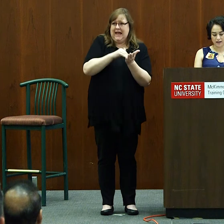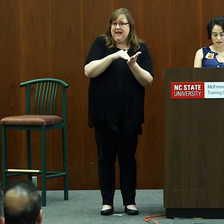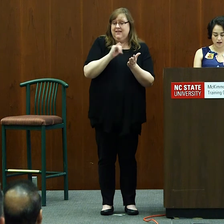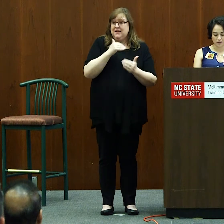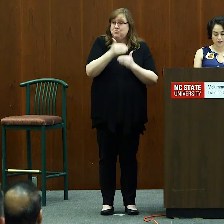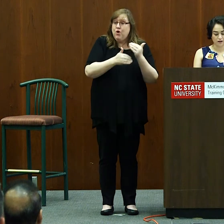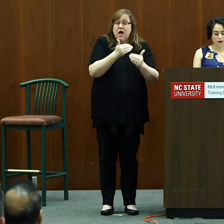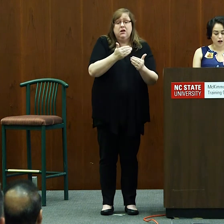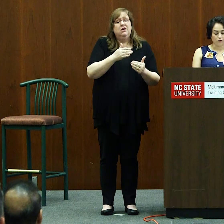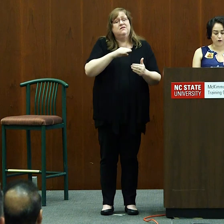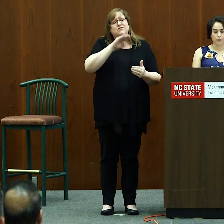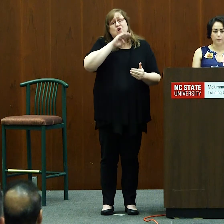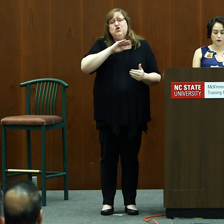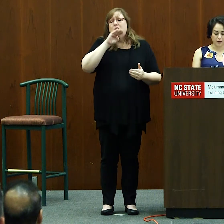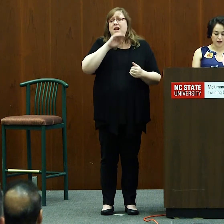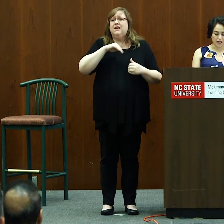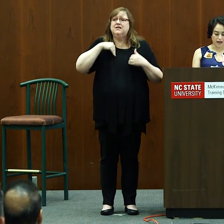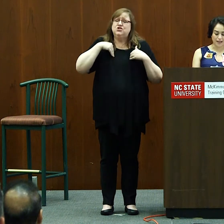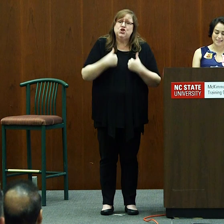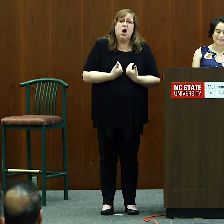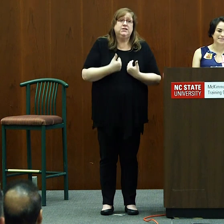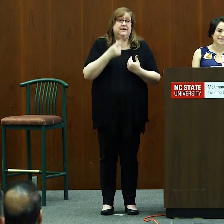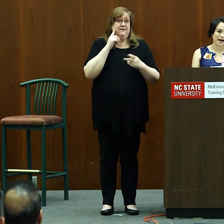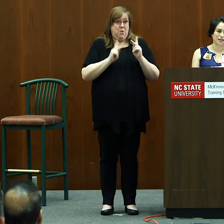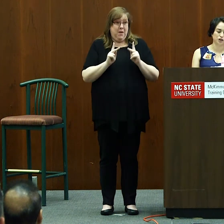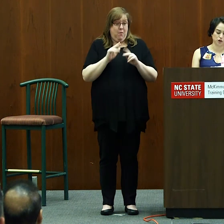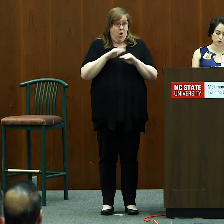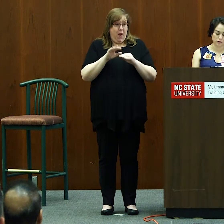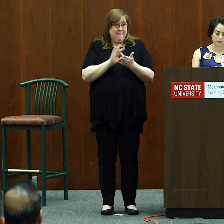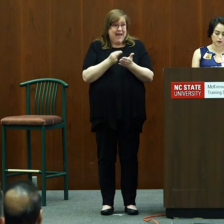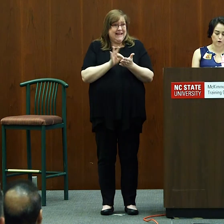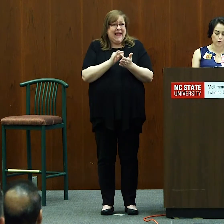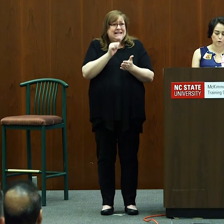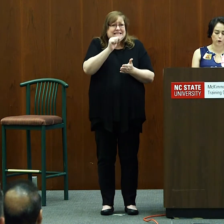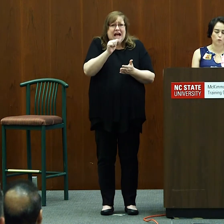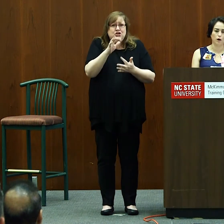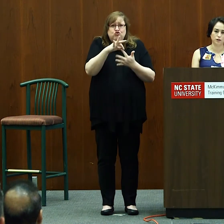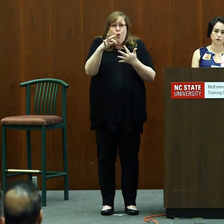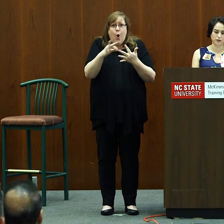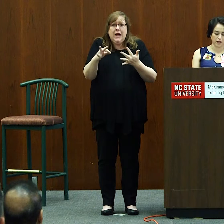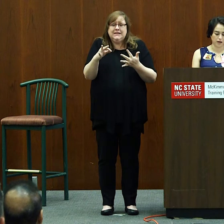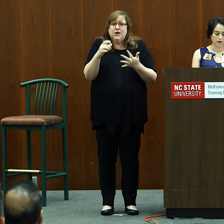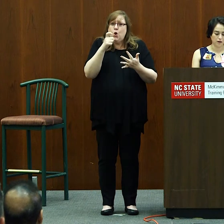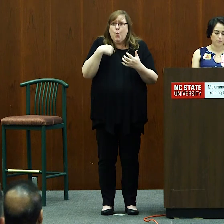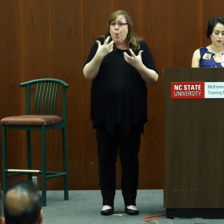For people on Medicaid, it is not a choice of who we want to see but